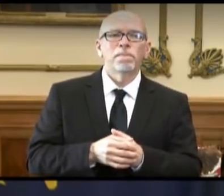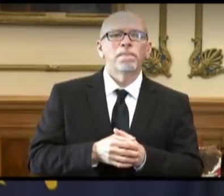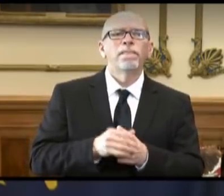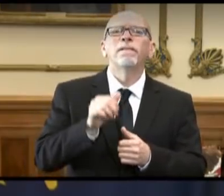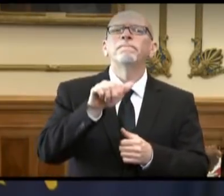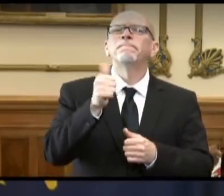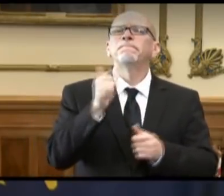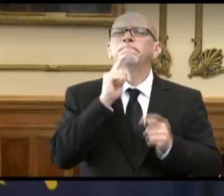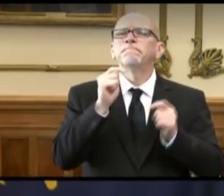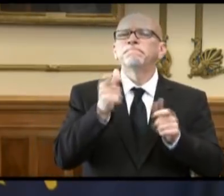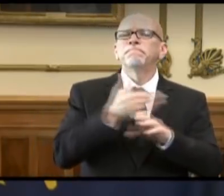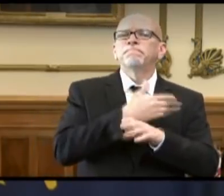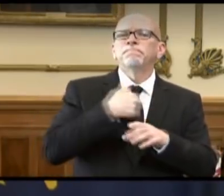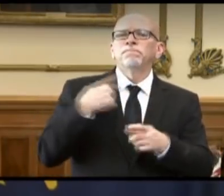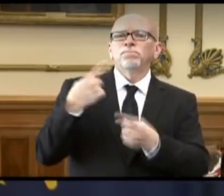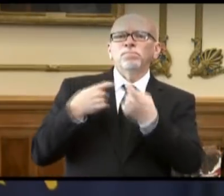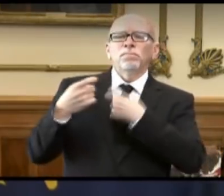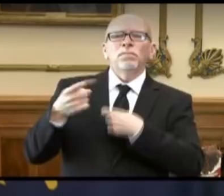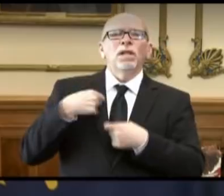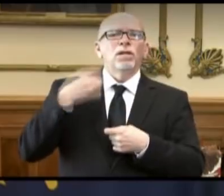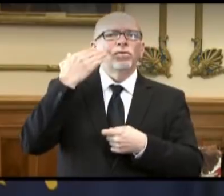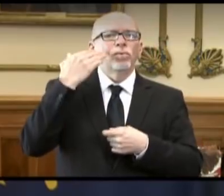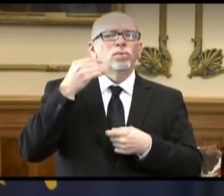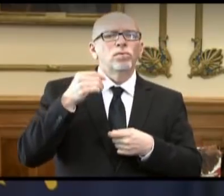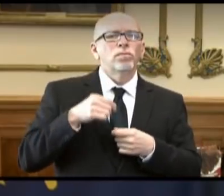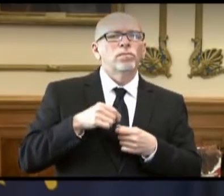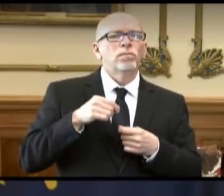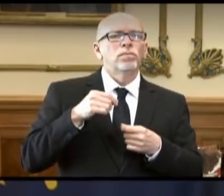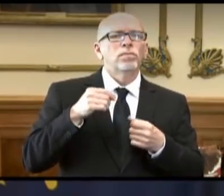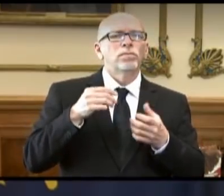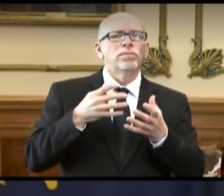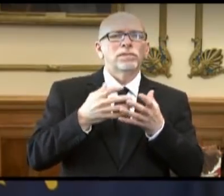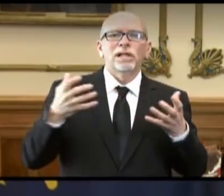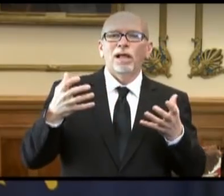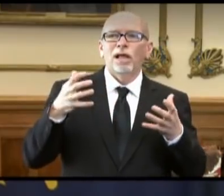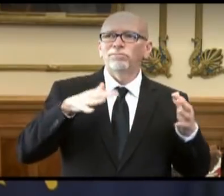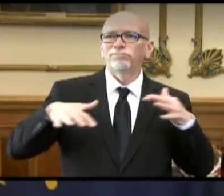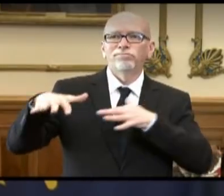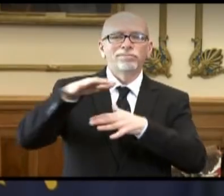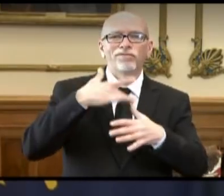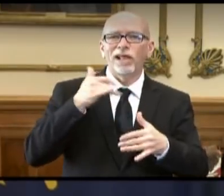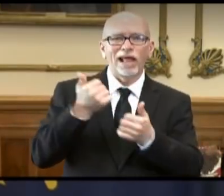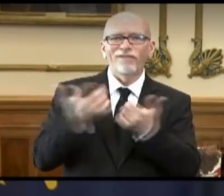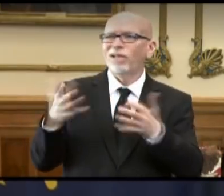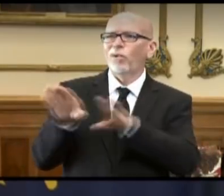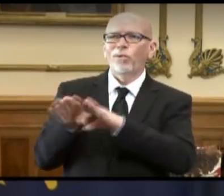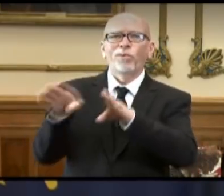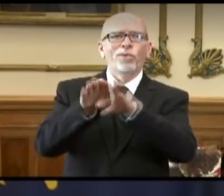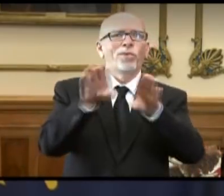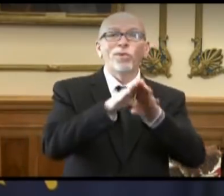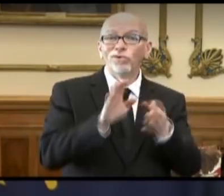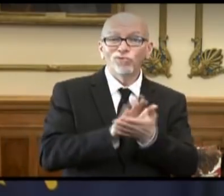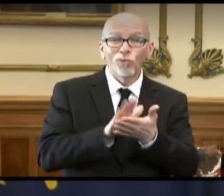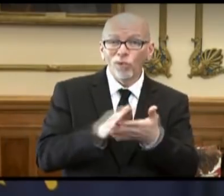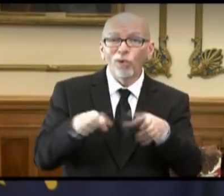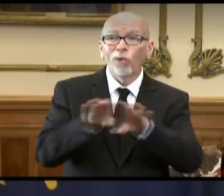APPRECIATE THAT. APPRECIATE THAT, DIRECTOR JOHNSTON. ANOTHER THING REAL QUICKLY